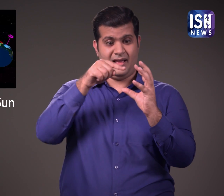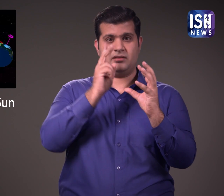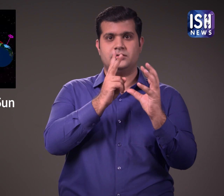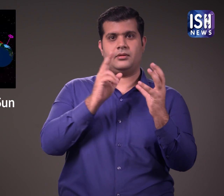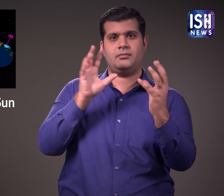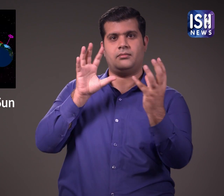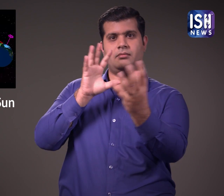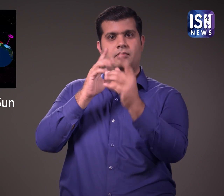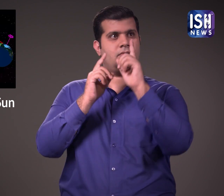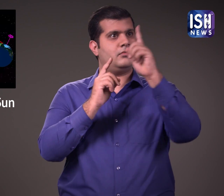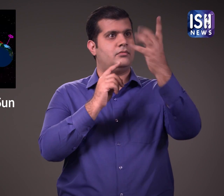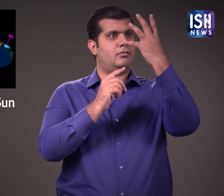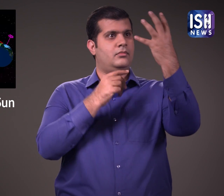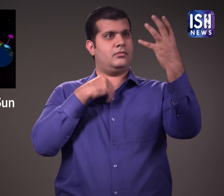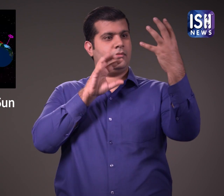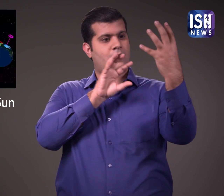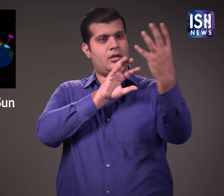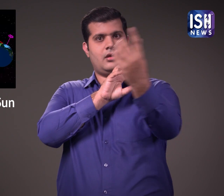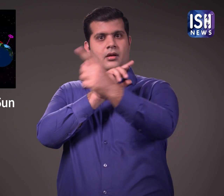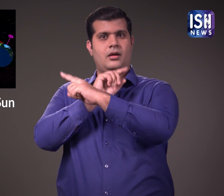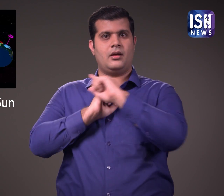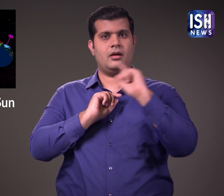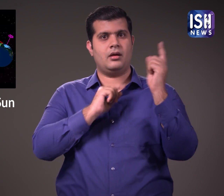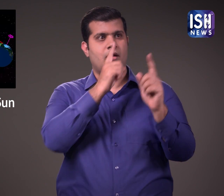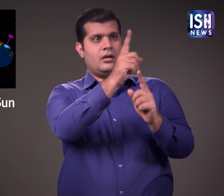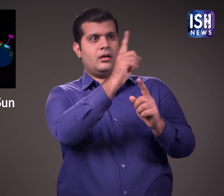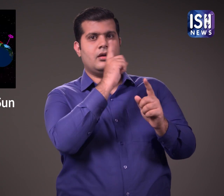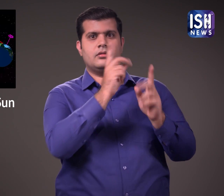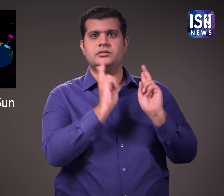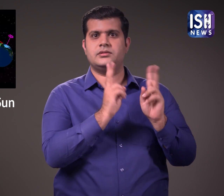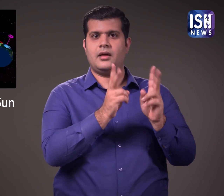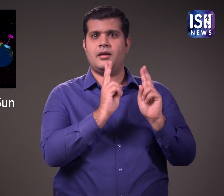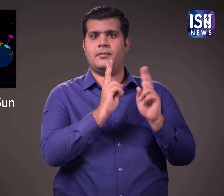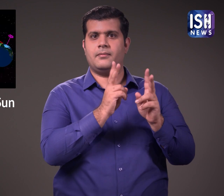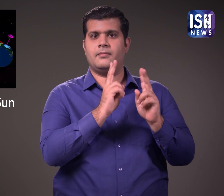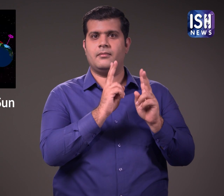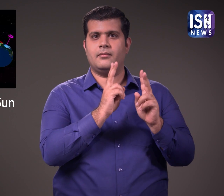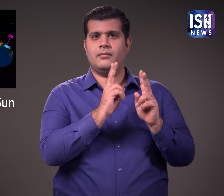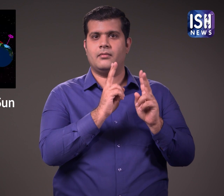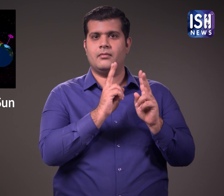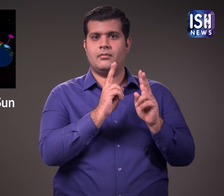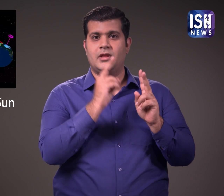These regions are completely inclined towards the Sun and even when earth completes its revolution, these six places are facing the sun.